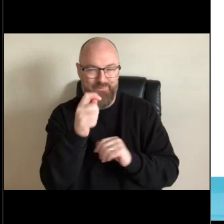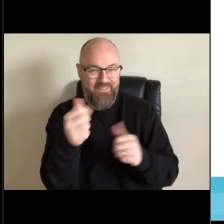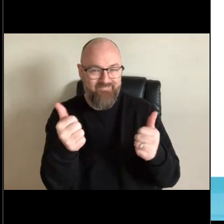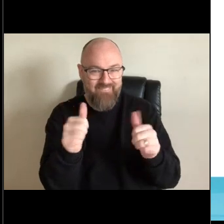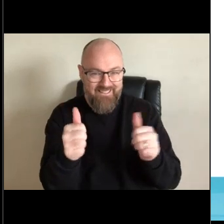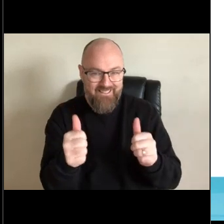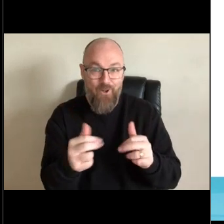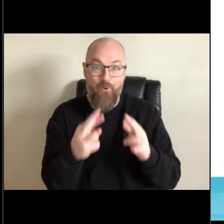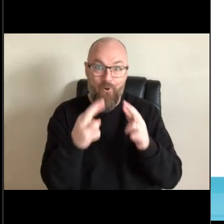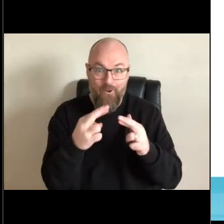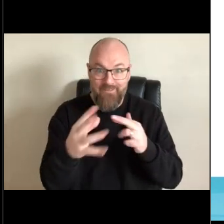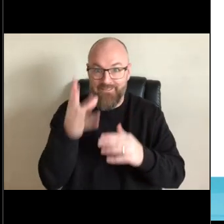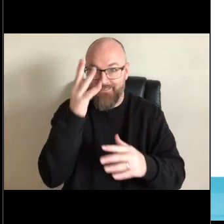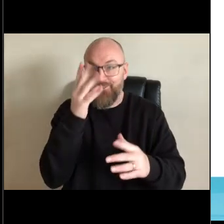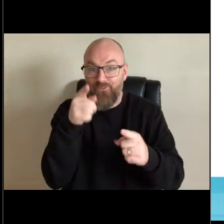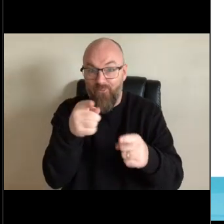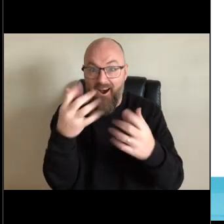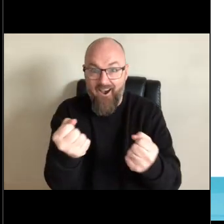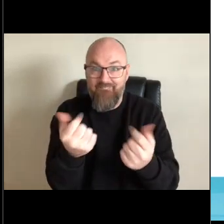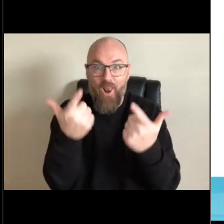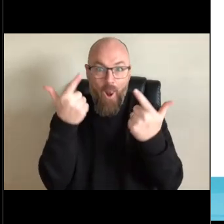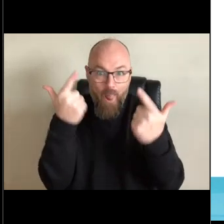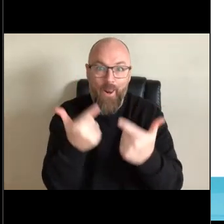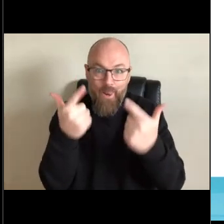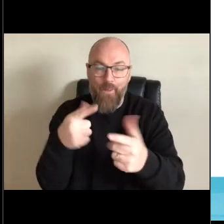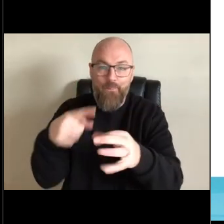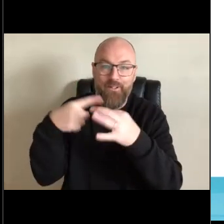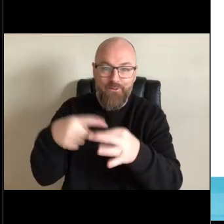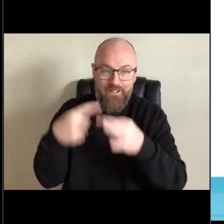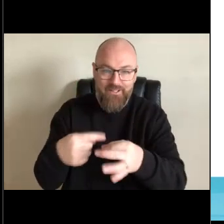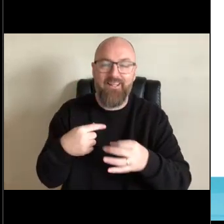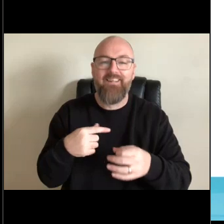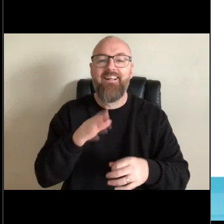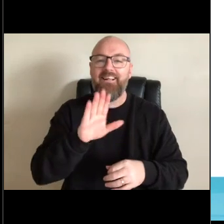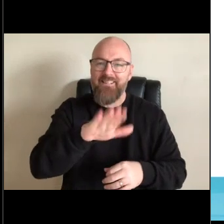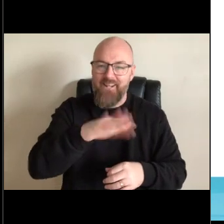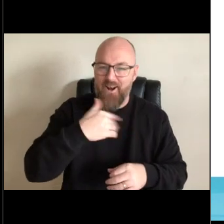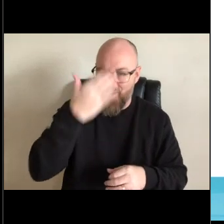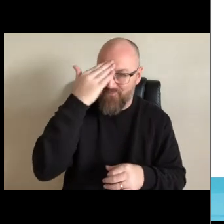lots of questions a good point to remind everyone please if you've got questions for Mary-ann please